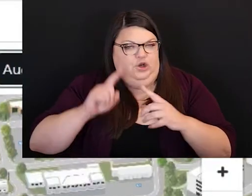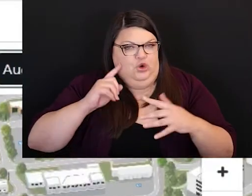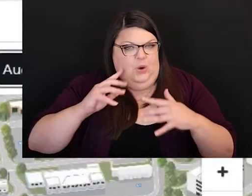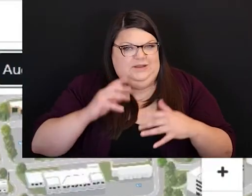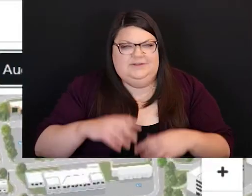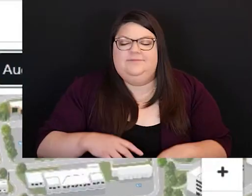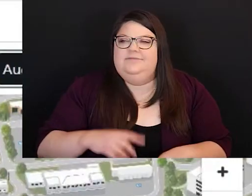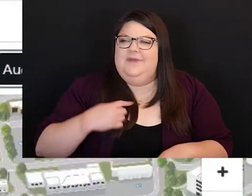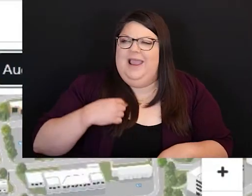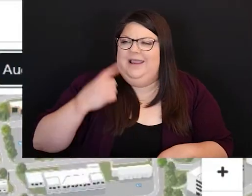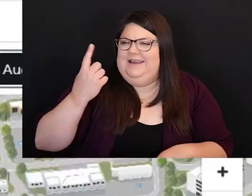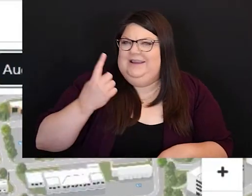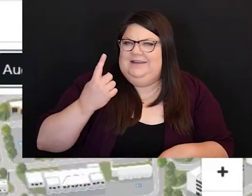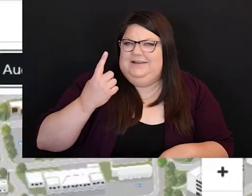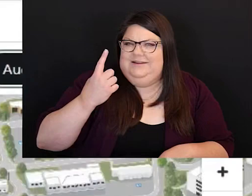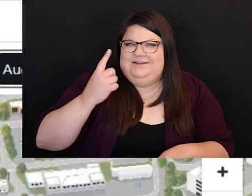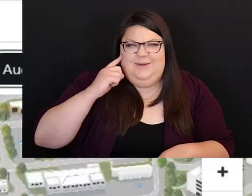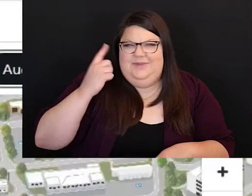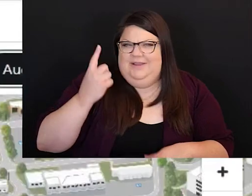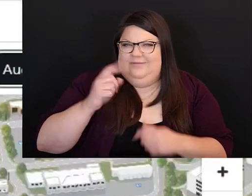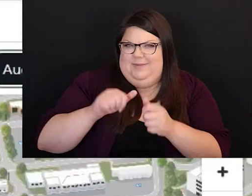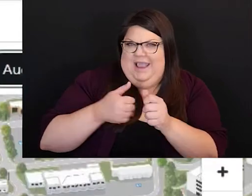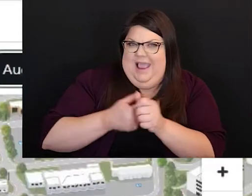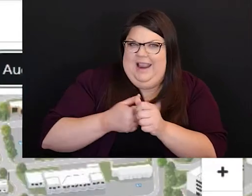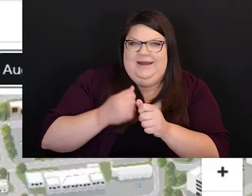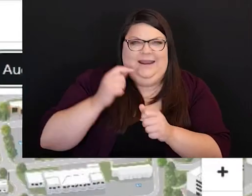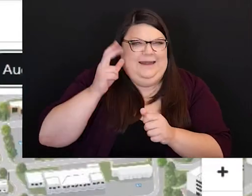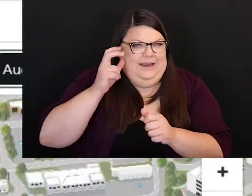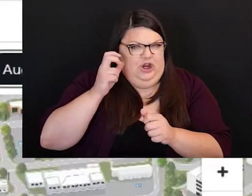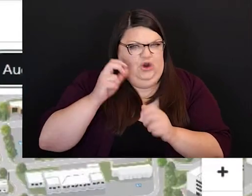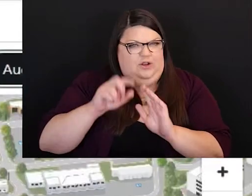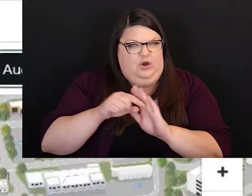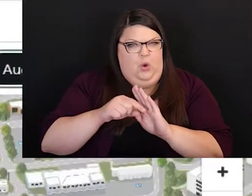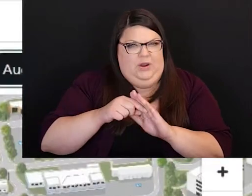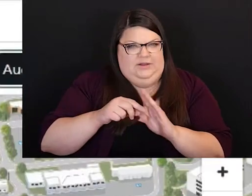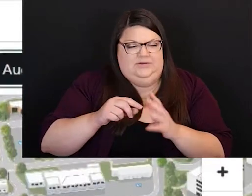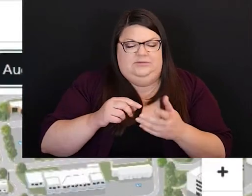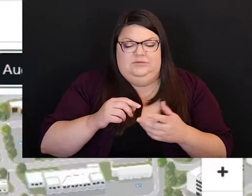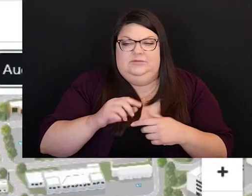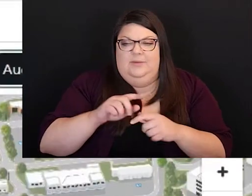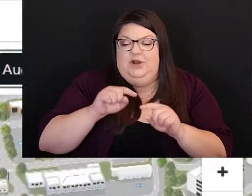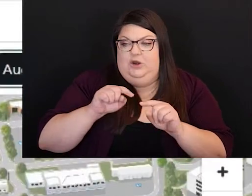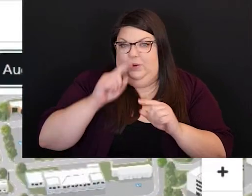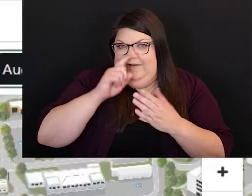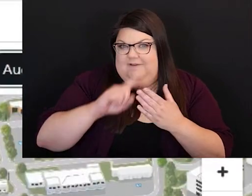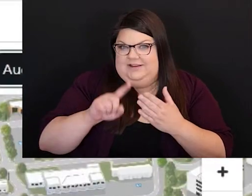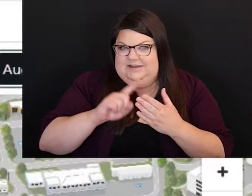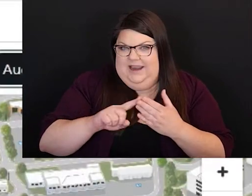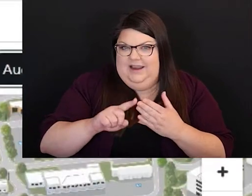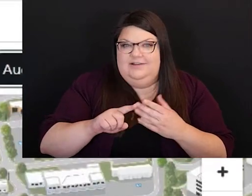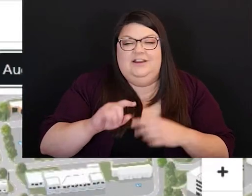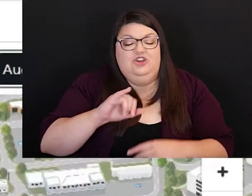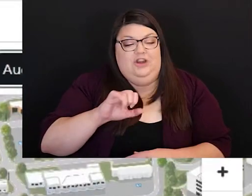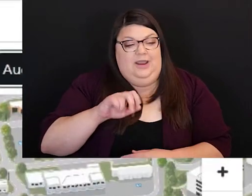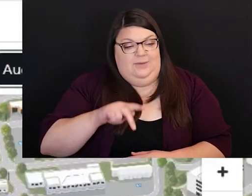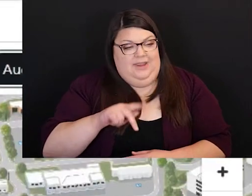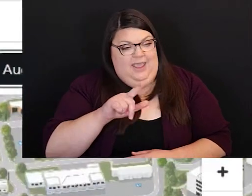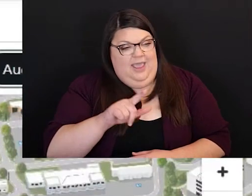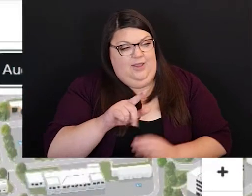Now, I hear something behind us, and so I'm going to go investigate and see what that is. Down- Down- D- D- Down arrow. JPL Building 301.